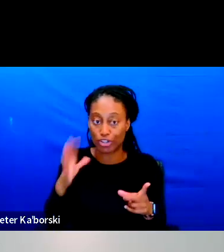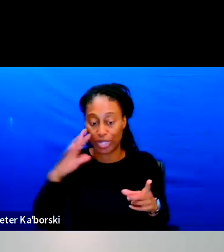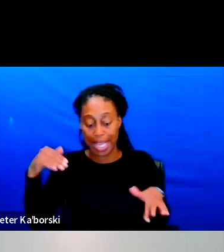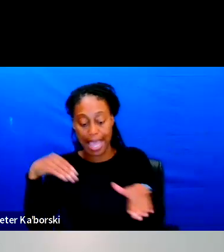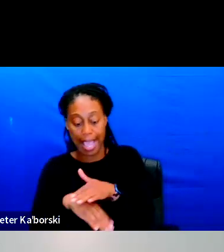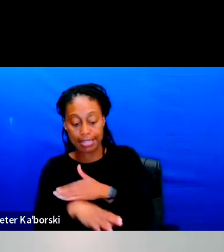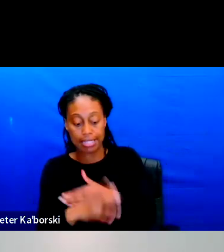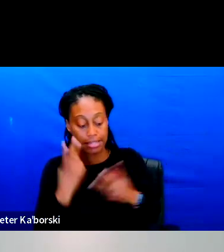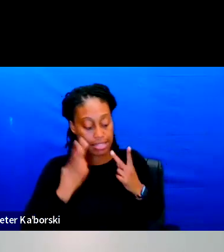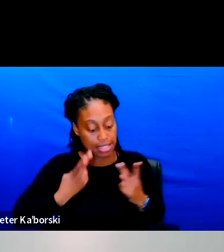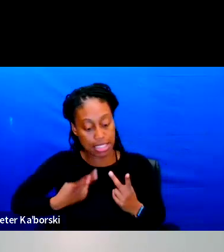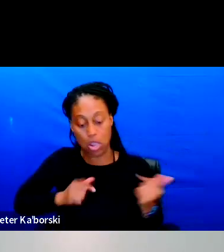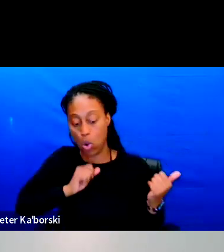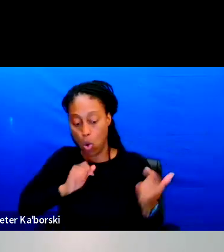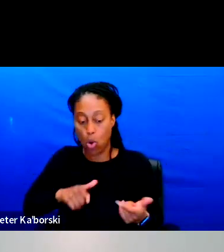Selina Butcher: all of the in R numbers. It's just.